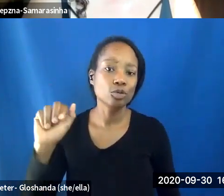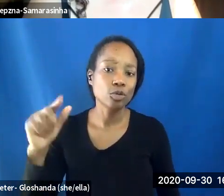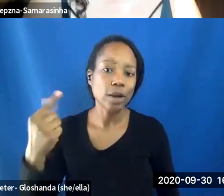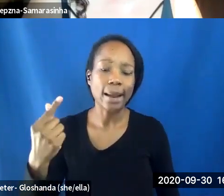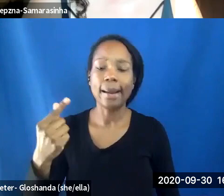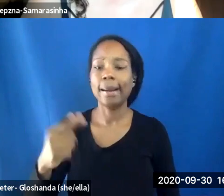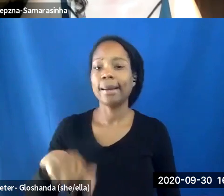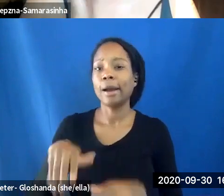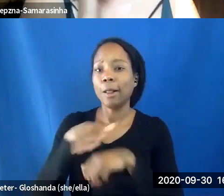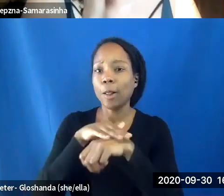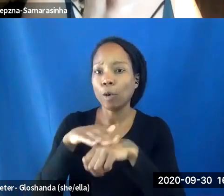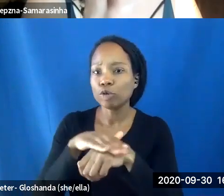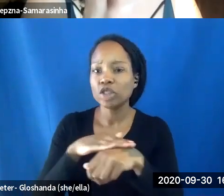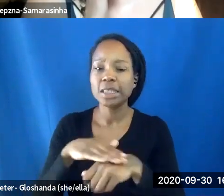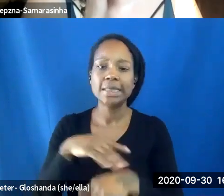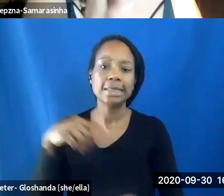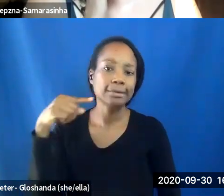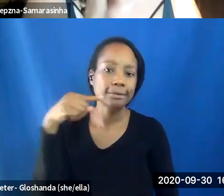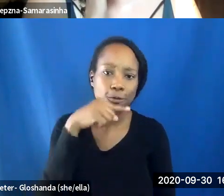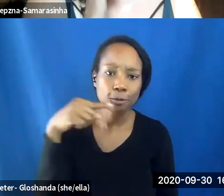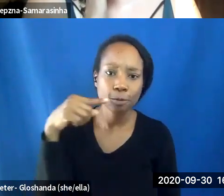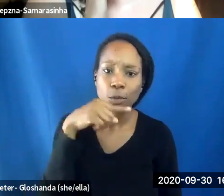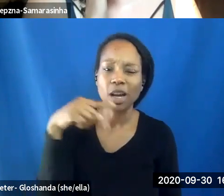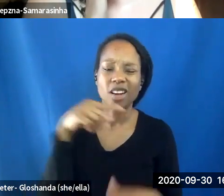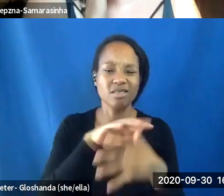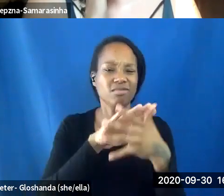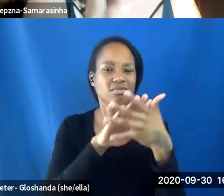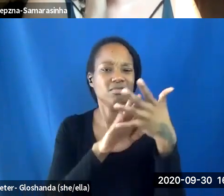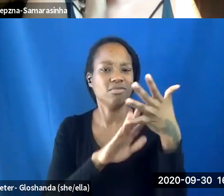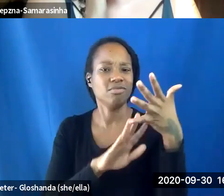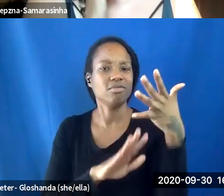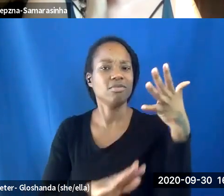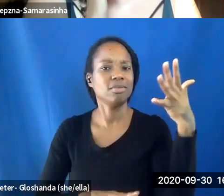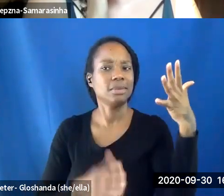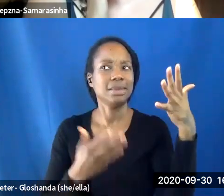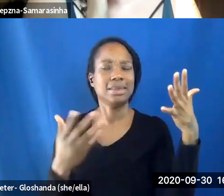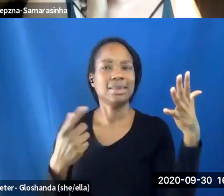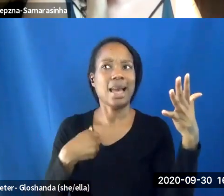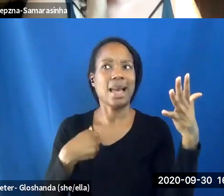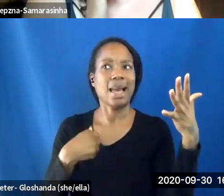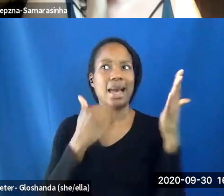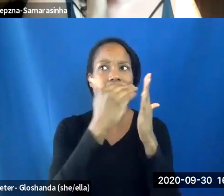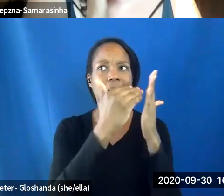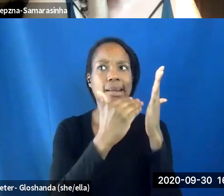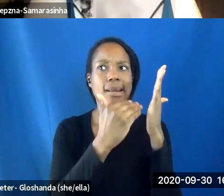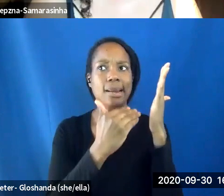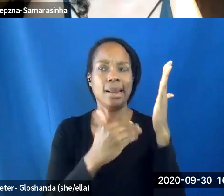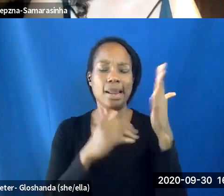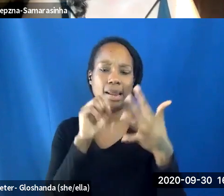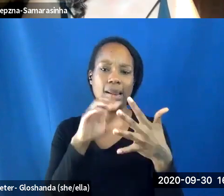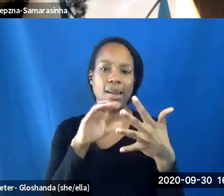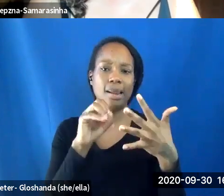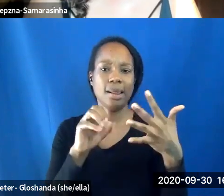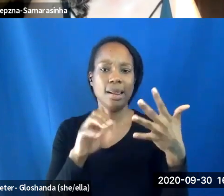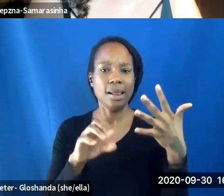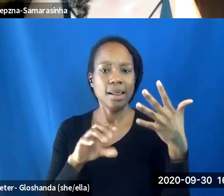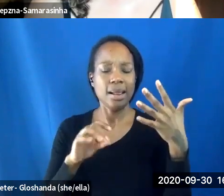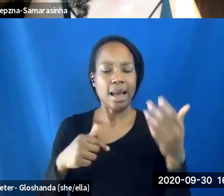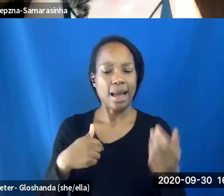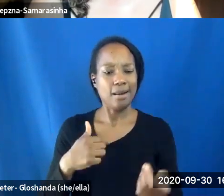all these items that, as I say it, I get increasingly enraged that this is something that's supposed to be,